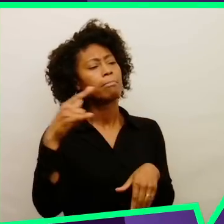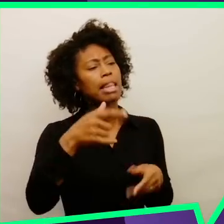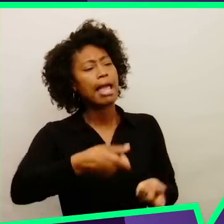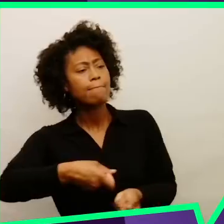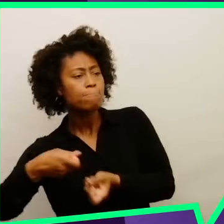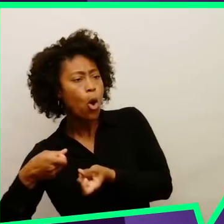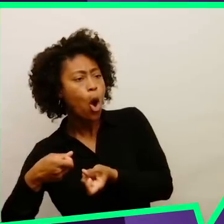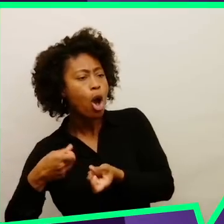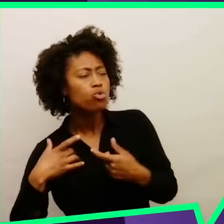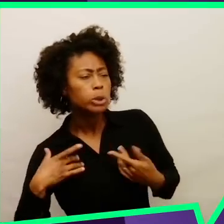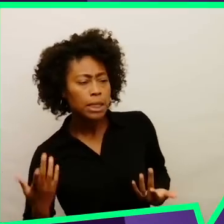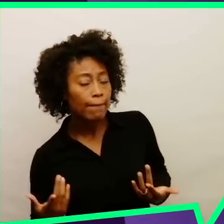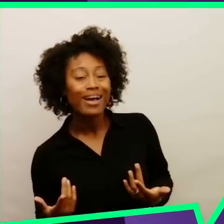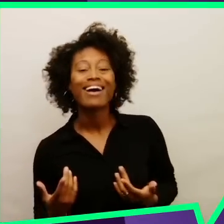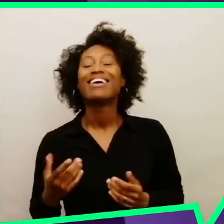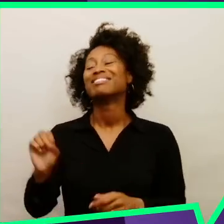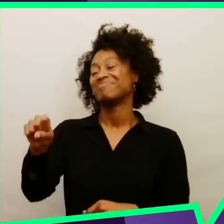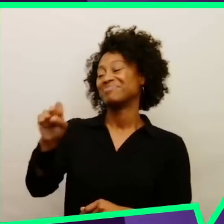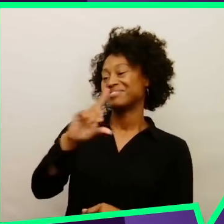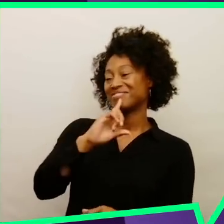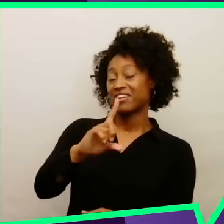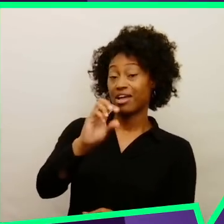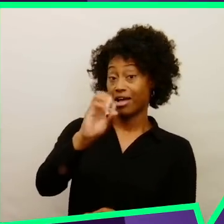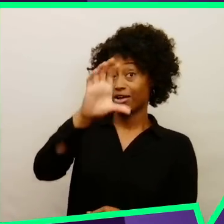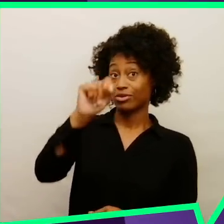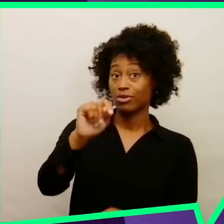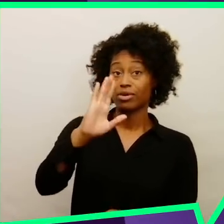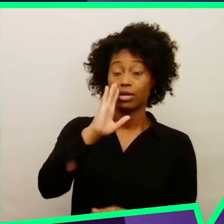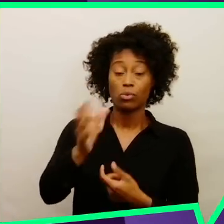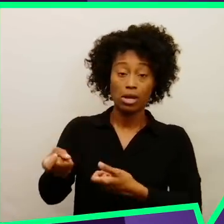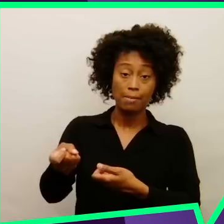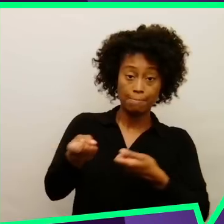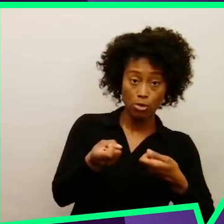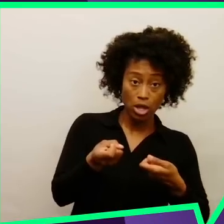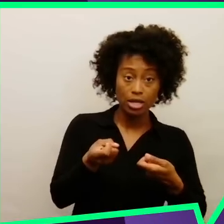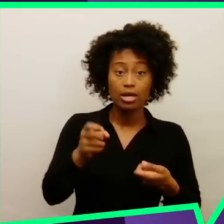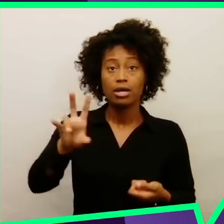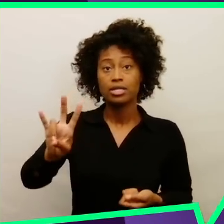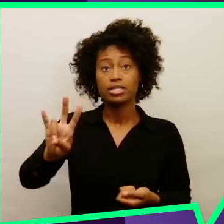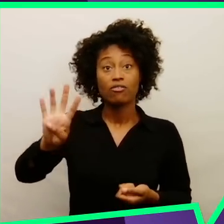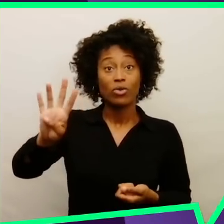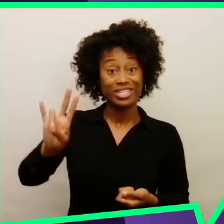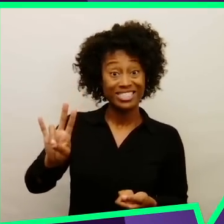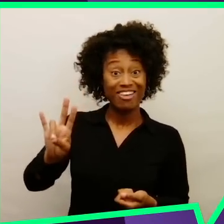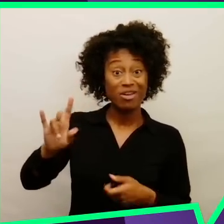Sure, well, in October, I'm going to be pulling a 747 plane.